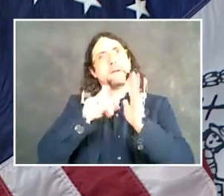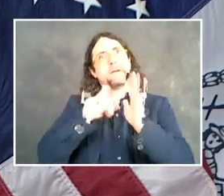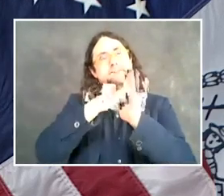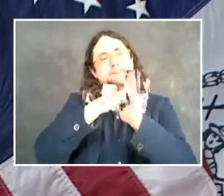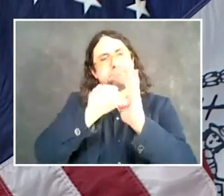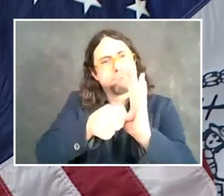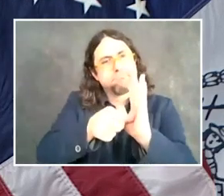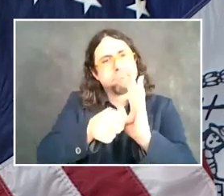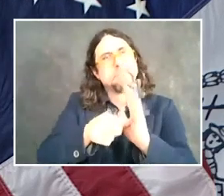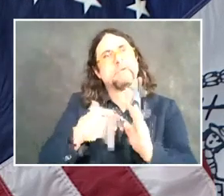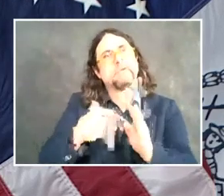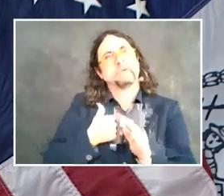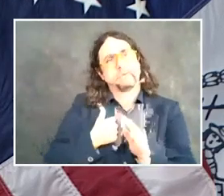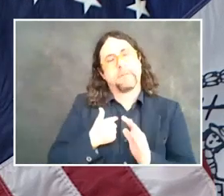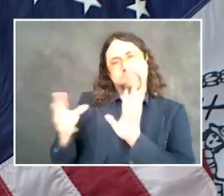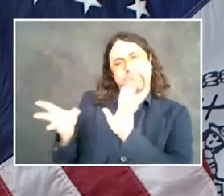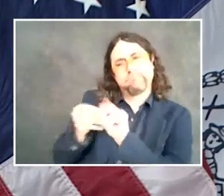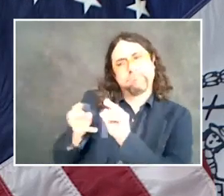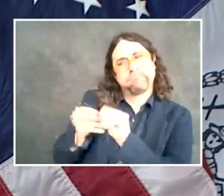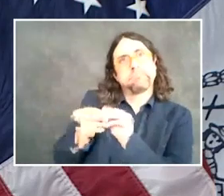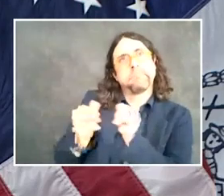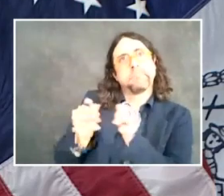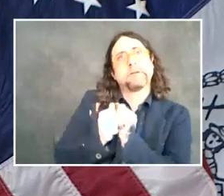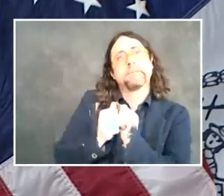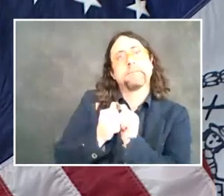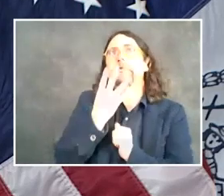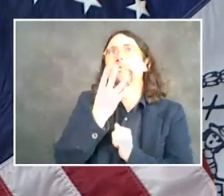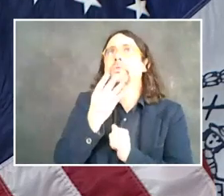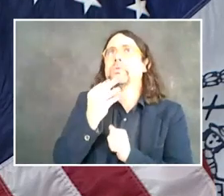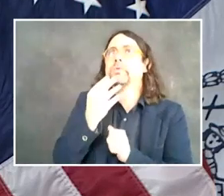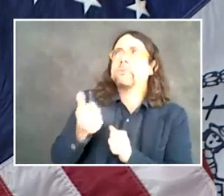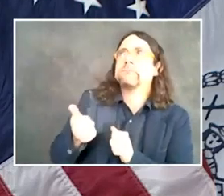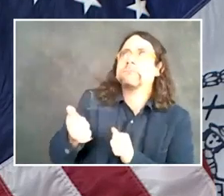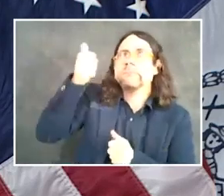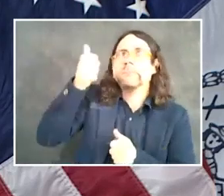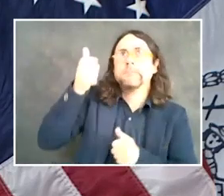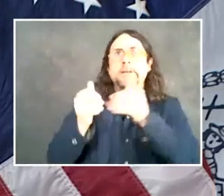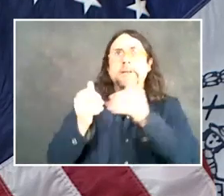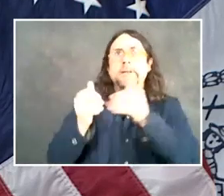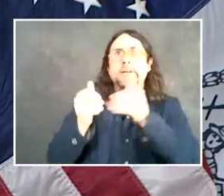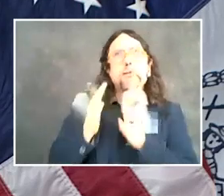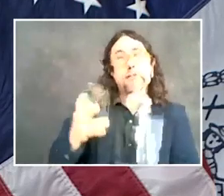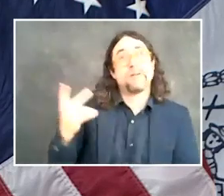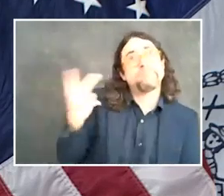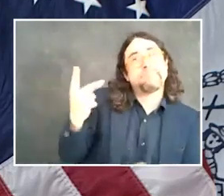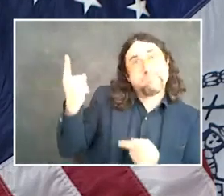AND SO IT'S UP TO EVERYONE IN EVERY COMMUNITY TO RESPECT